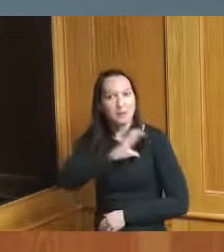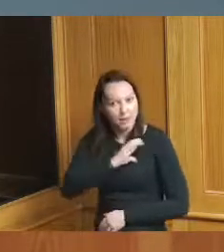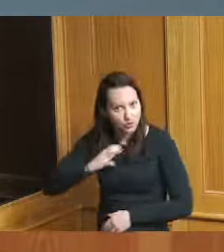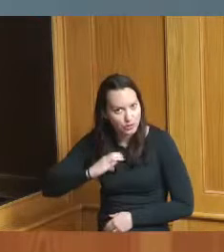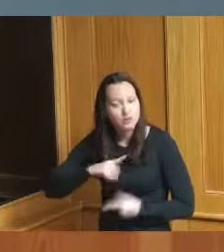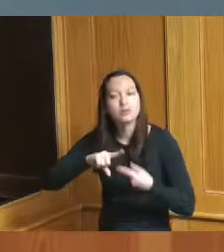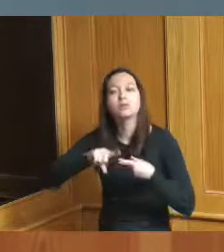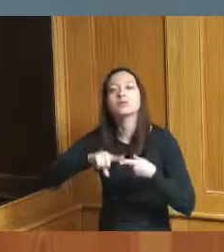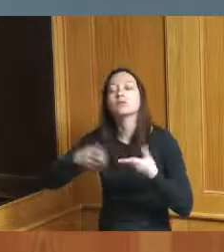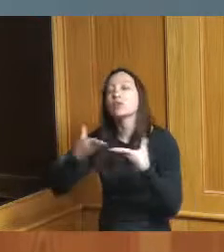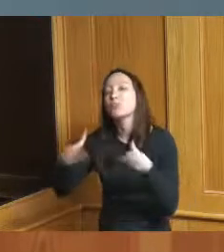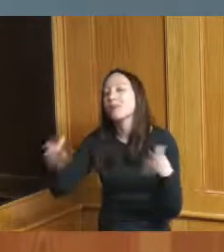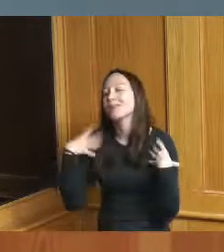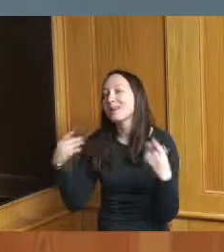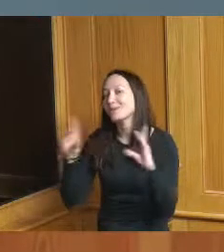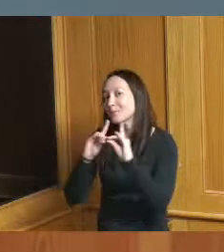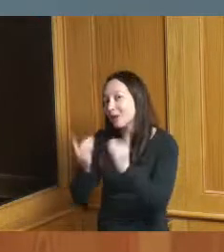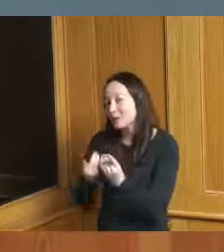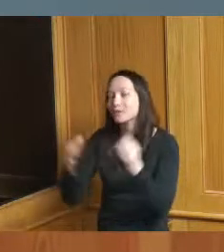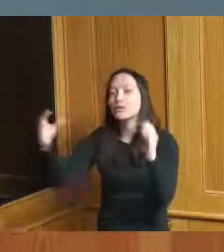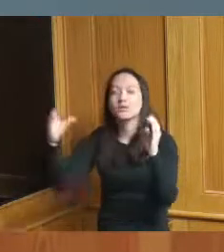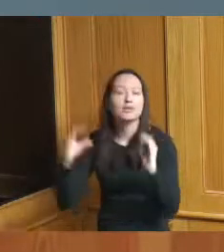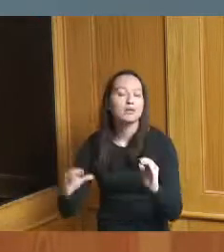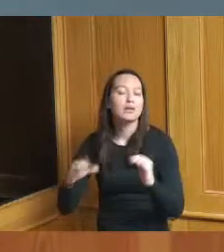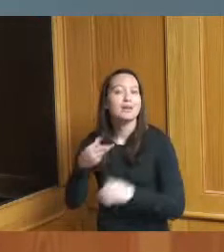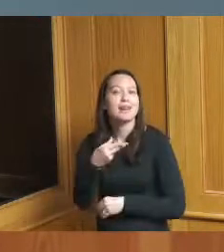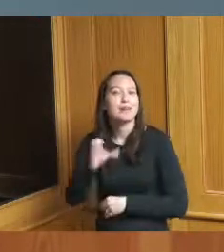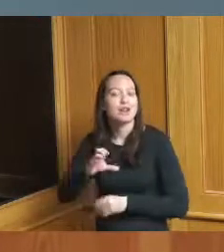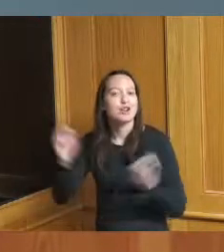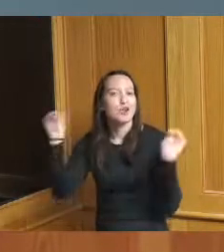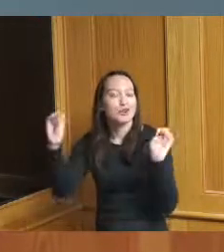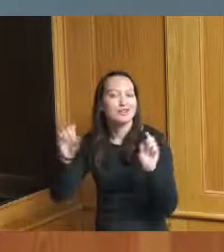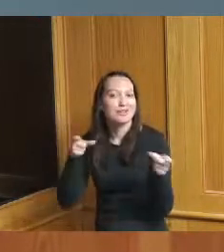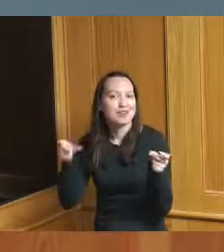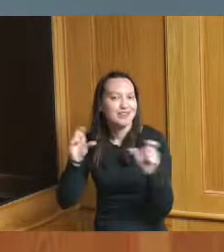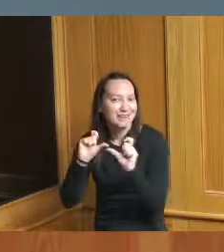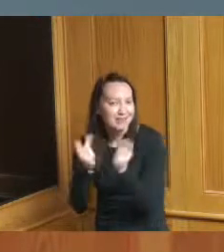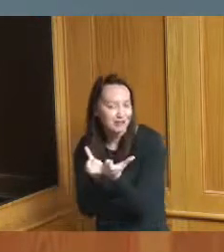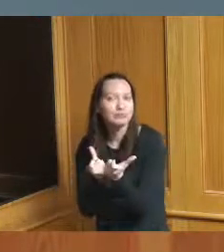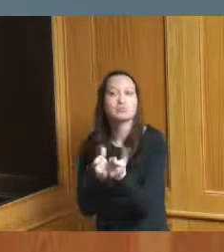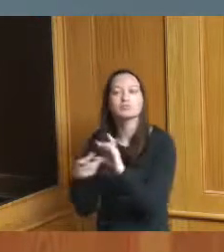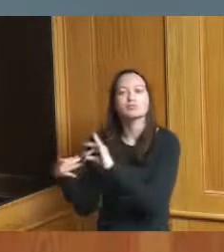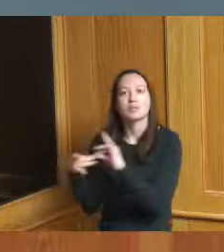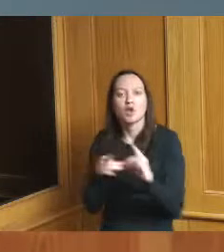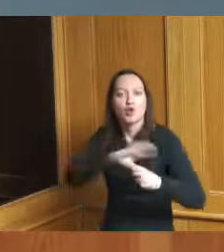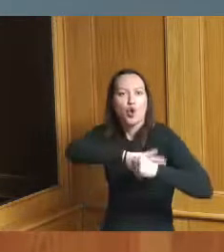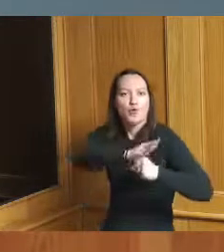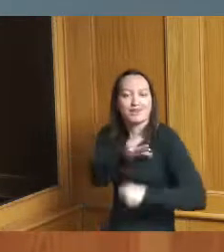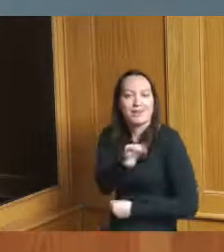Health Department and Hamilton County Emergency Management Agency related to the Covid-19 pandemic